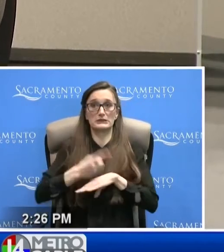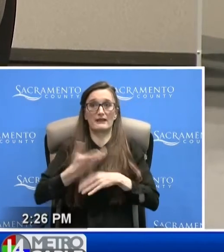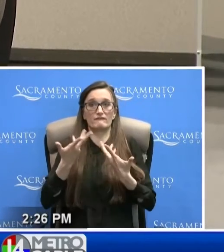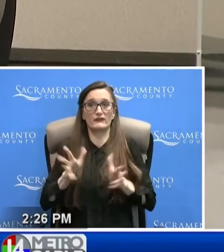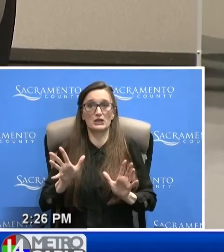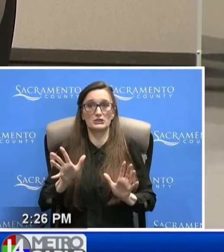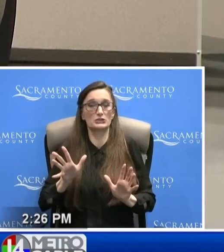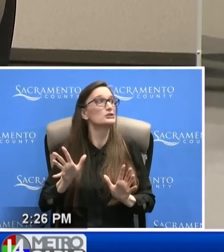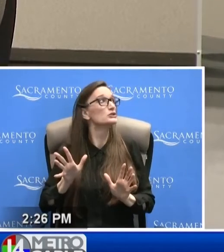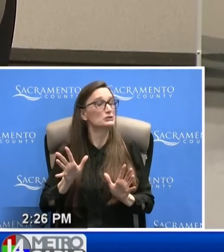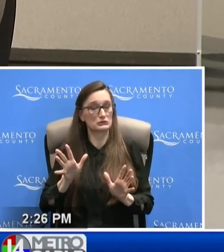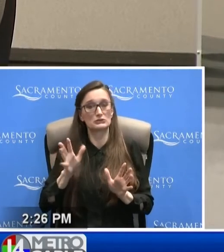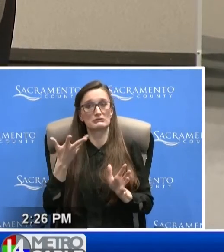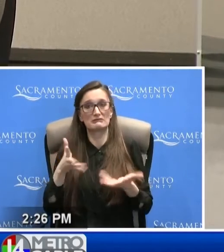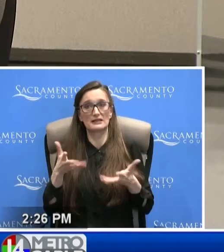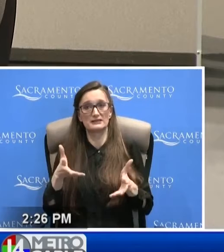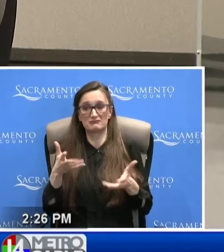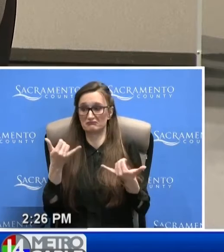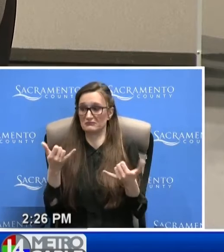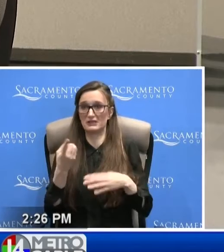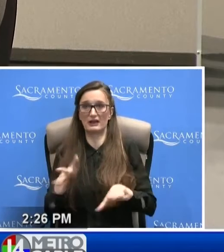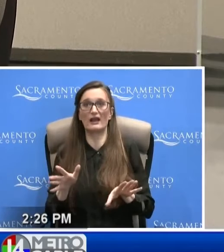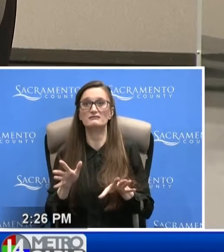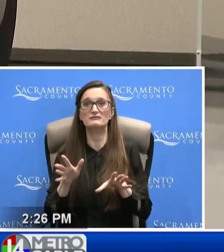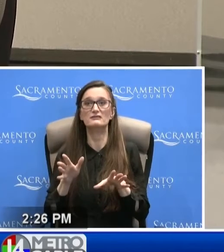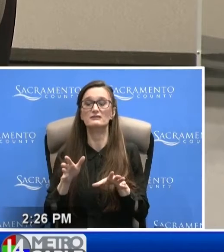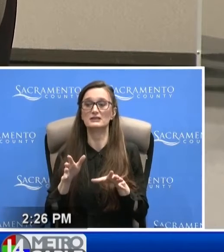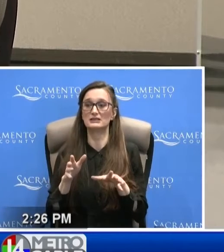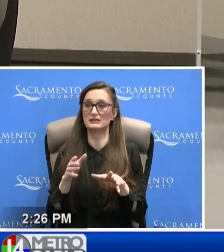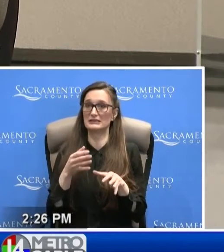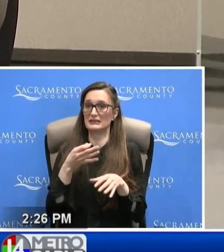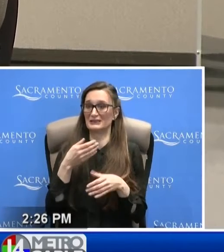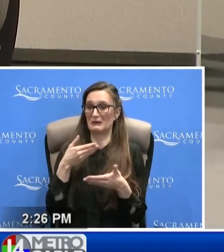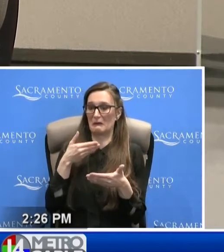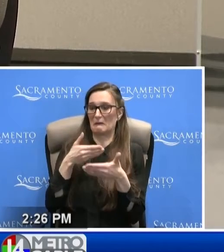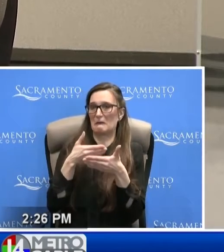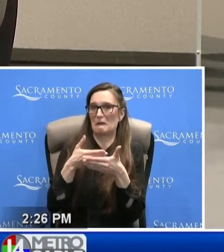So we got under the wire before the 14th is what we're 15th.